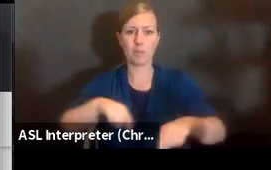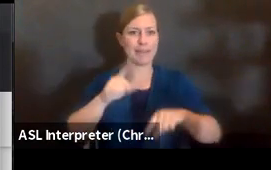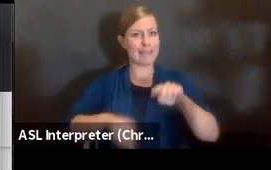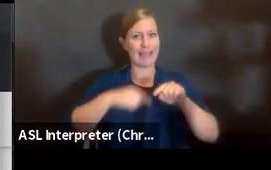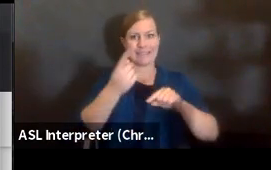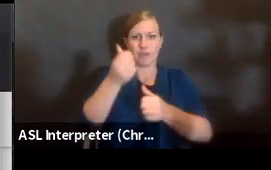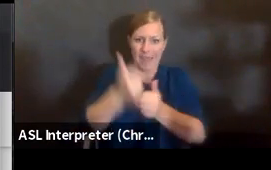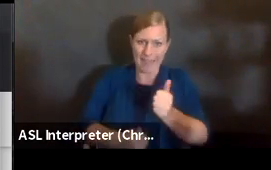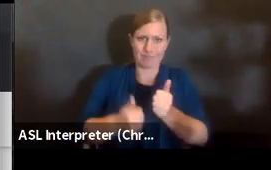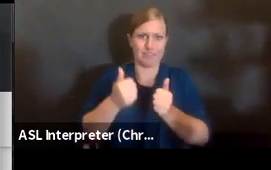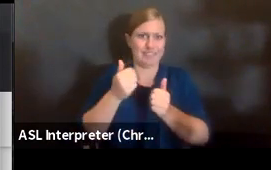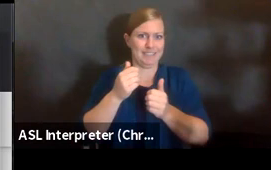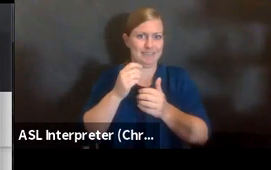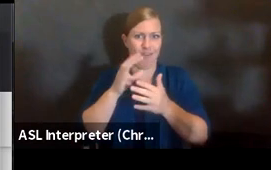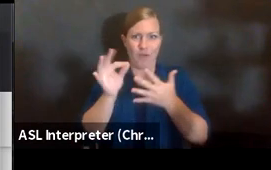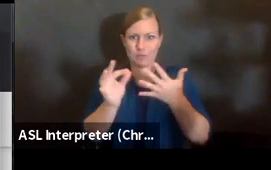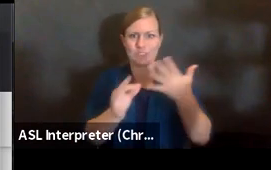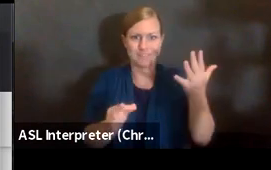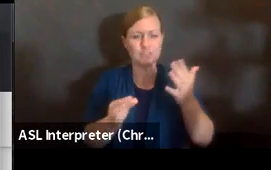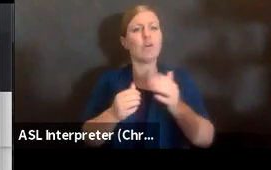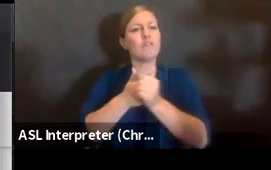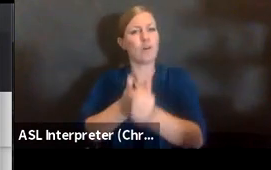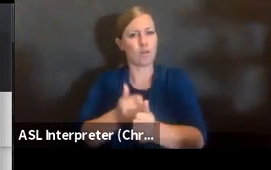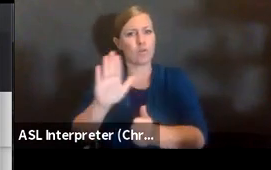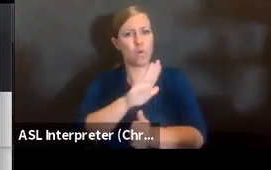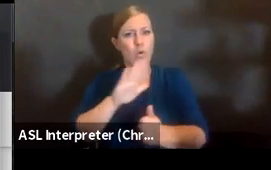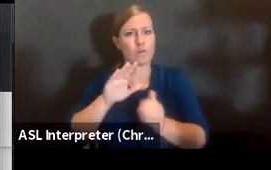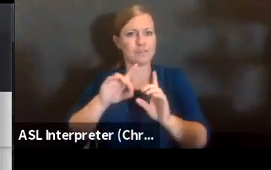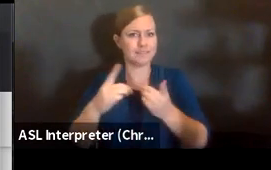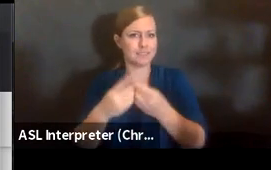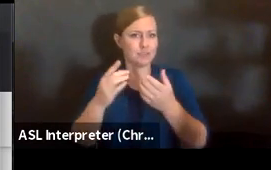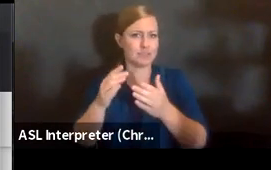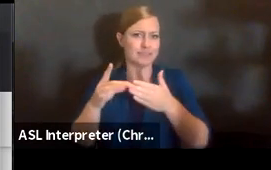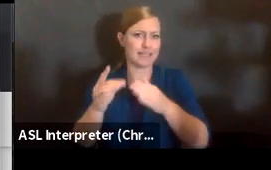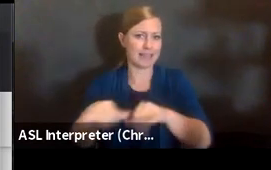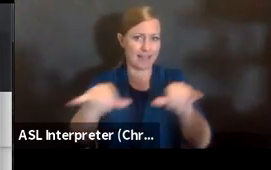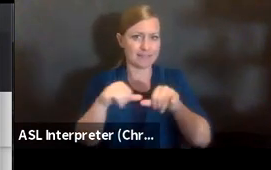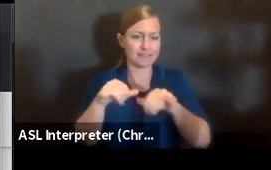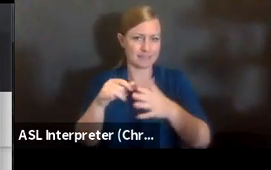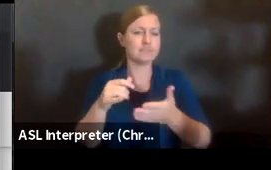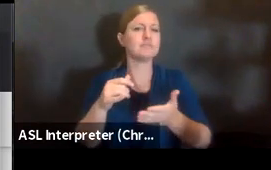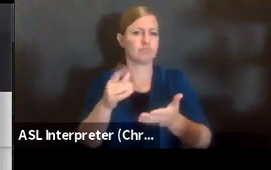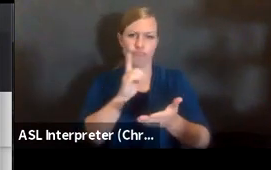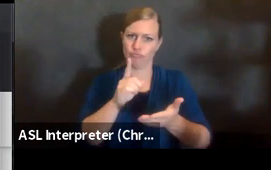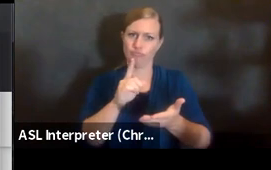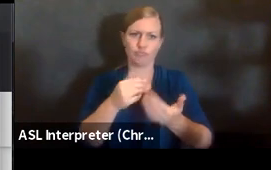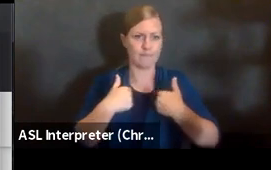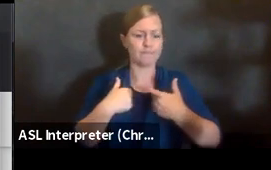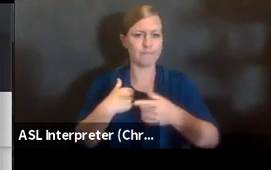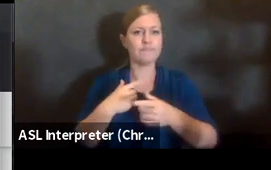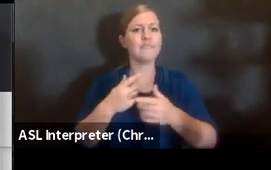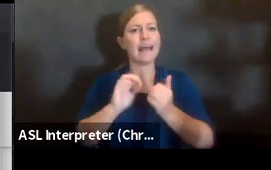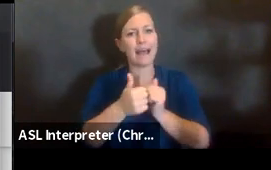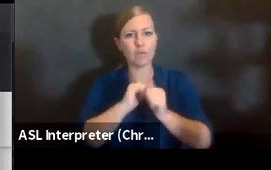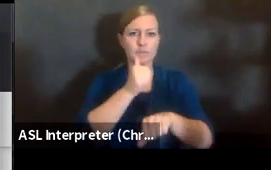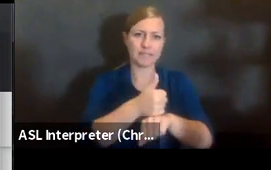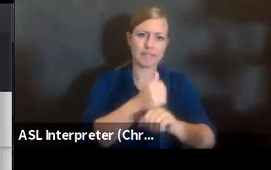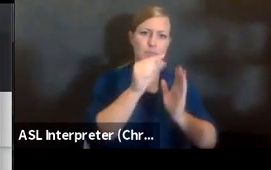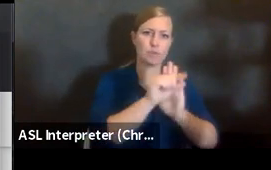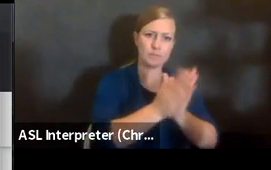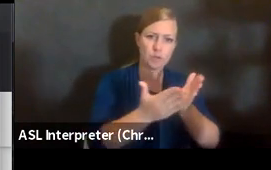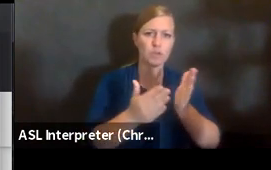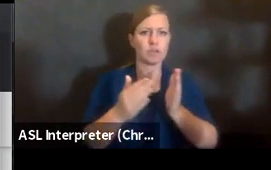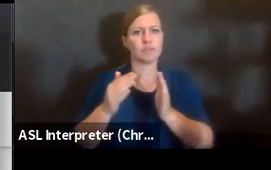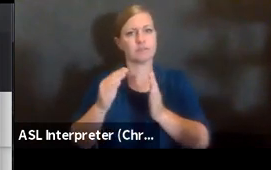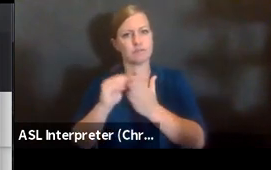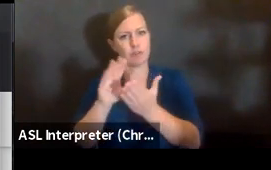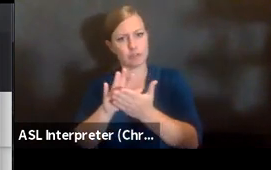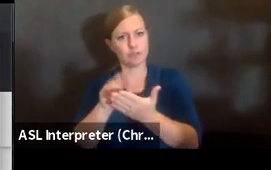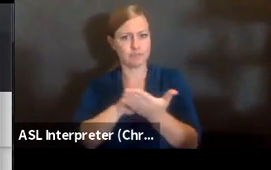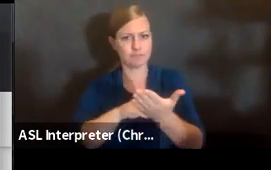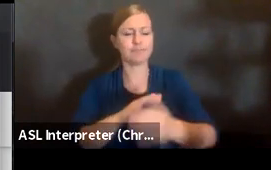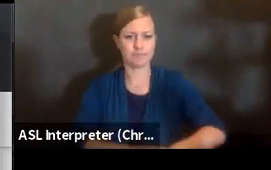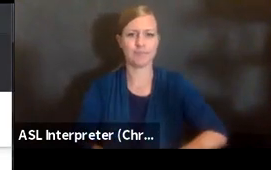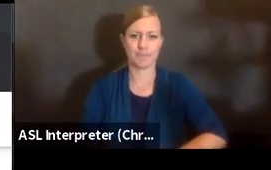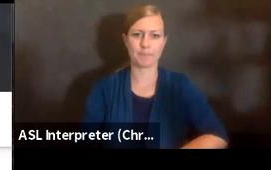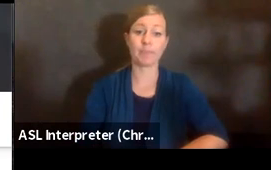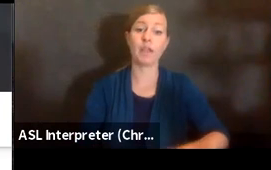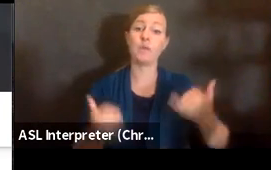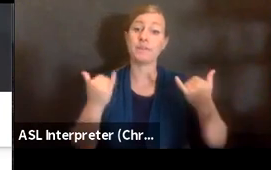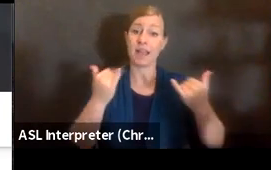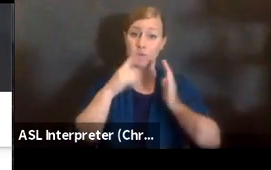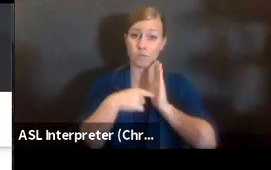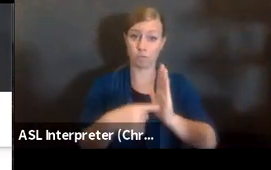Katherine Livick - ESD 112: You need to follow your district guidelines and there probably will be some for you as to how you should set up your Gradebook and how all of this will work. So I'm going to go back into my